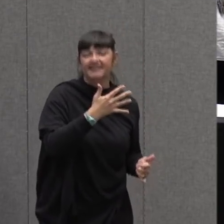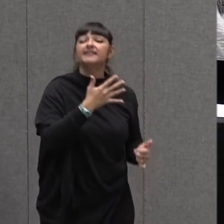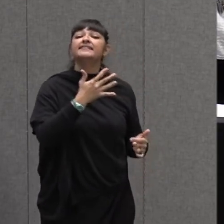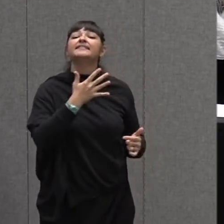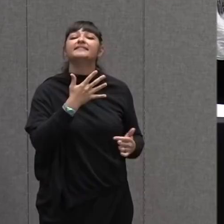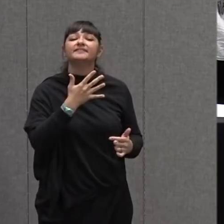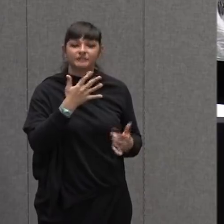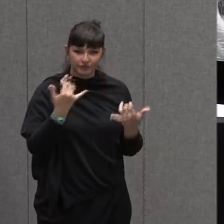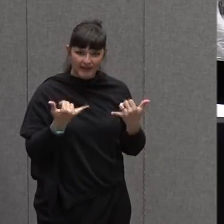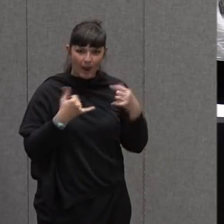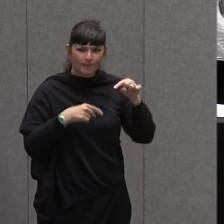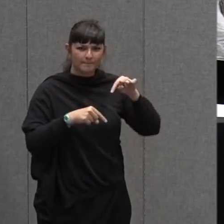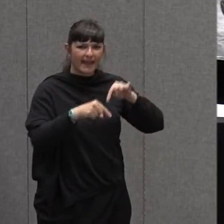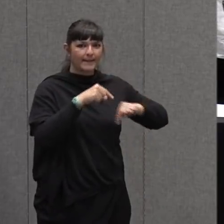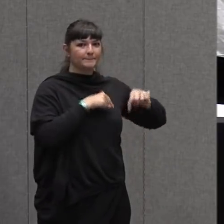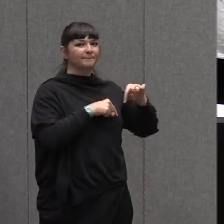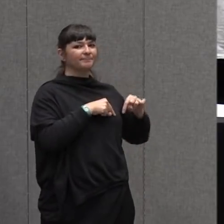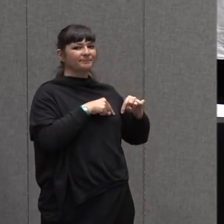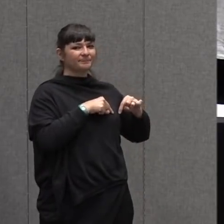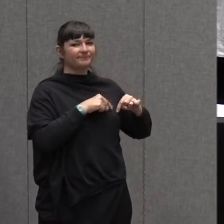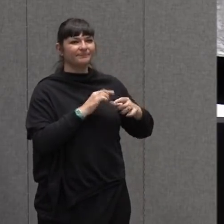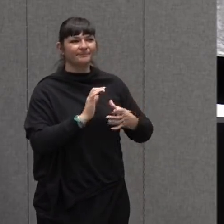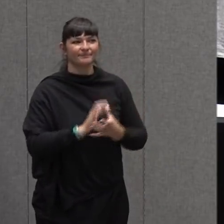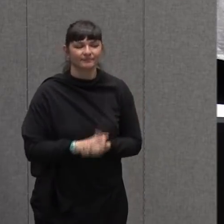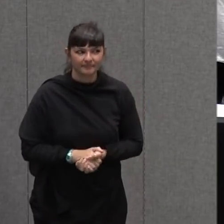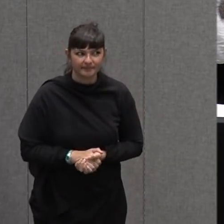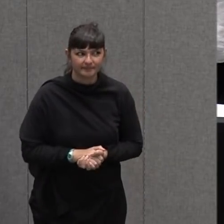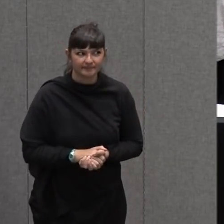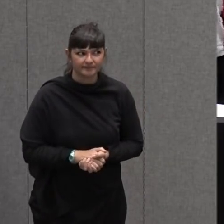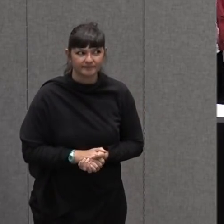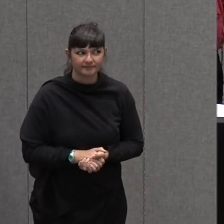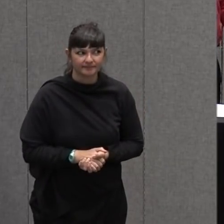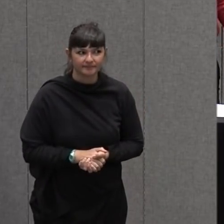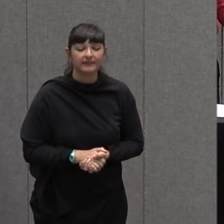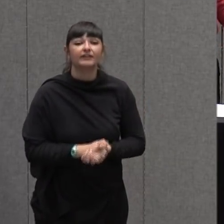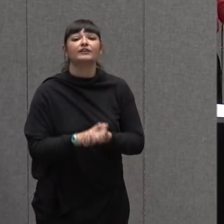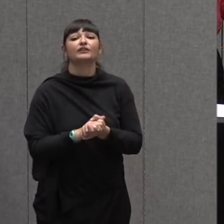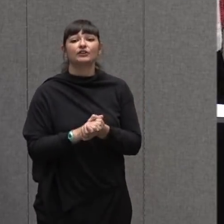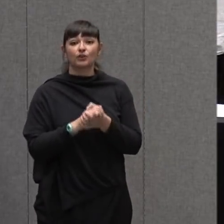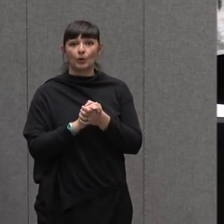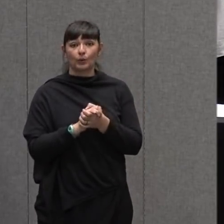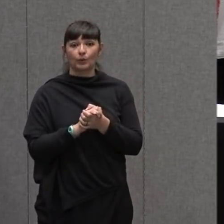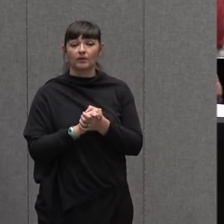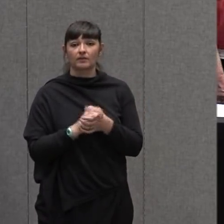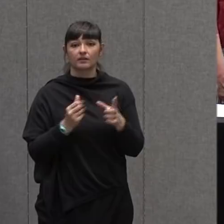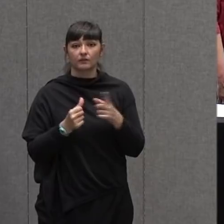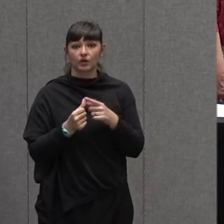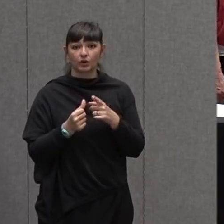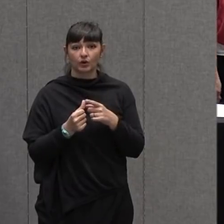backwards for a little bit. All right, so this first one that we're gonna do, we're gonna start at 313,